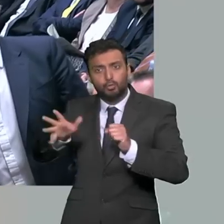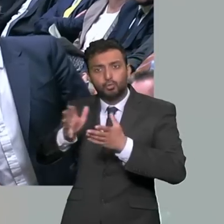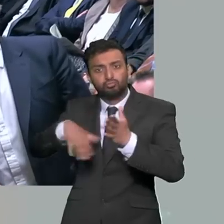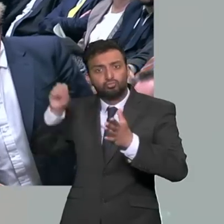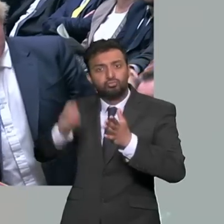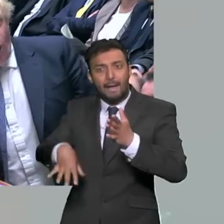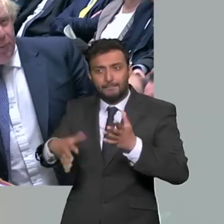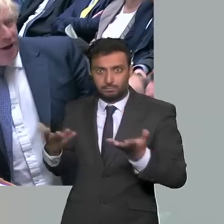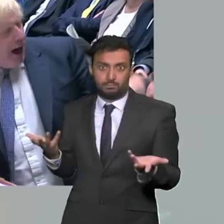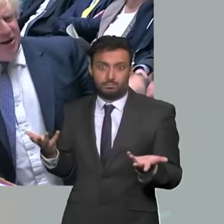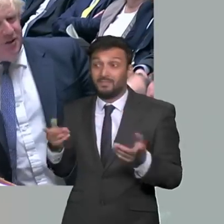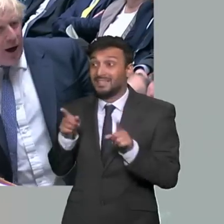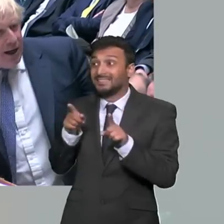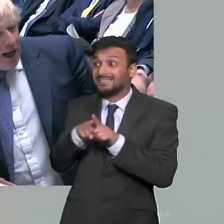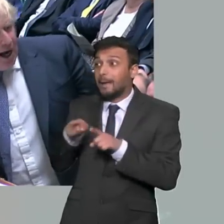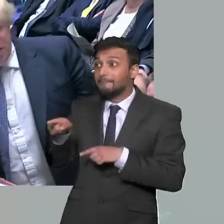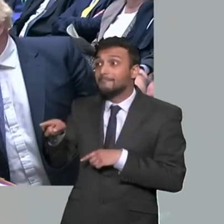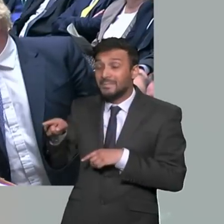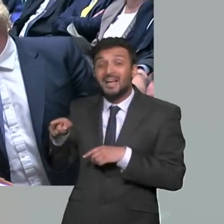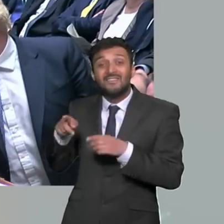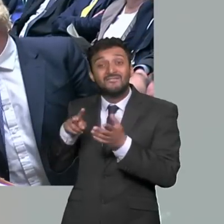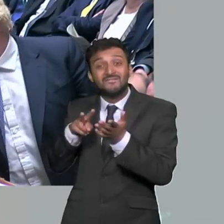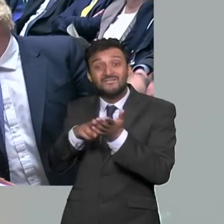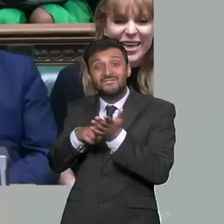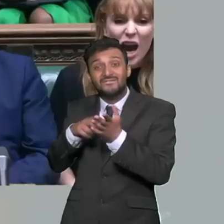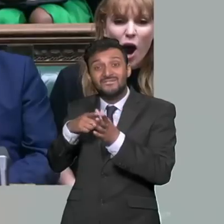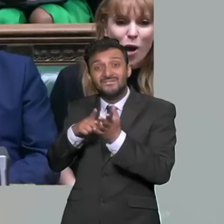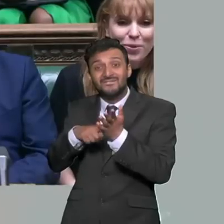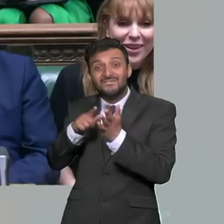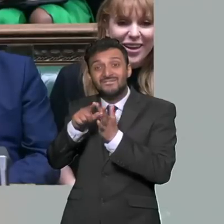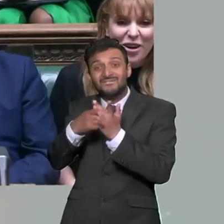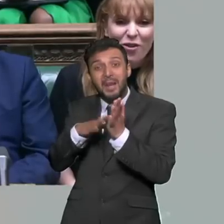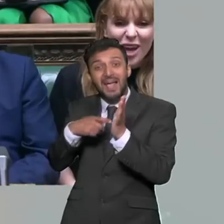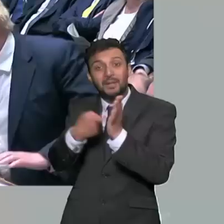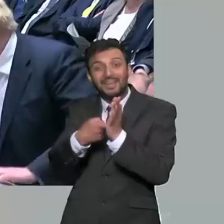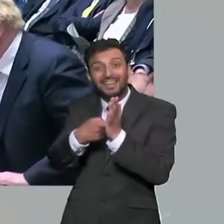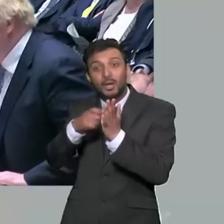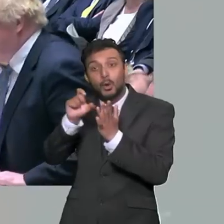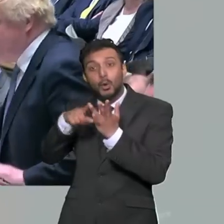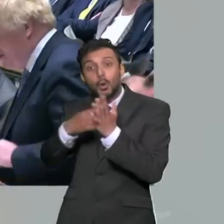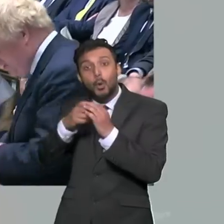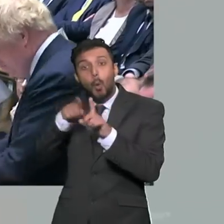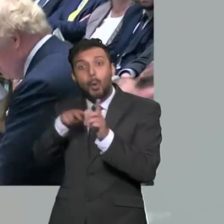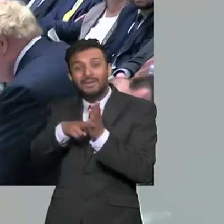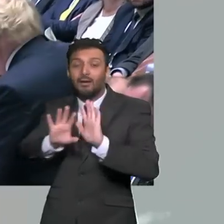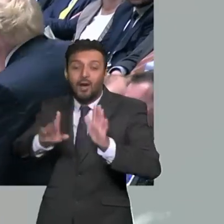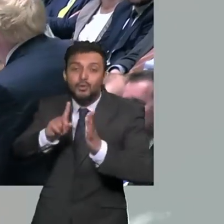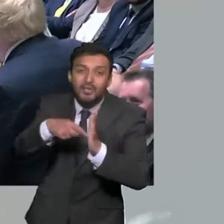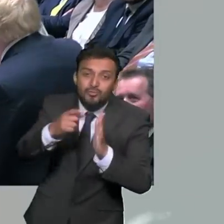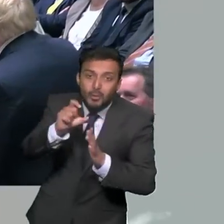to put Vladimir Corbyn—I mean, sorry, Jeremy Corbyn—in Downing Street? We get on. We do the difficult things. We take the tough decisions.